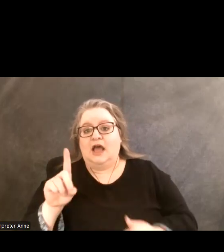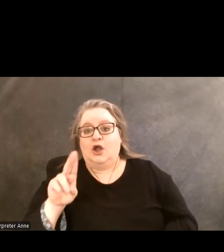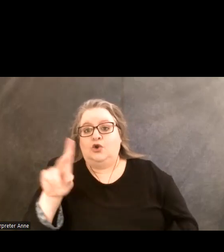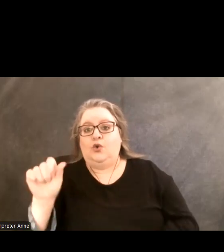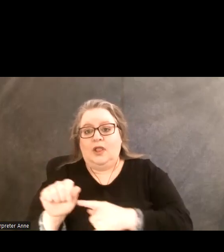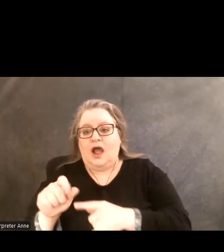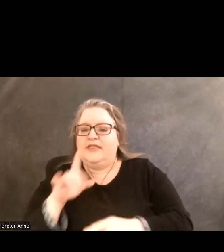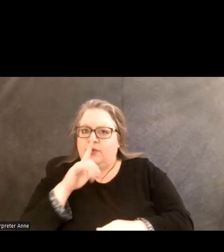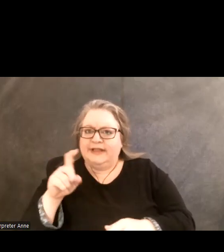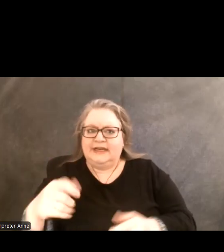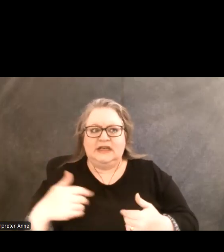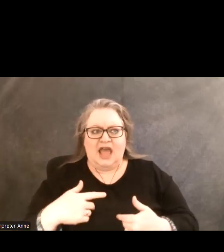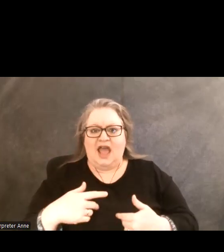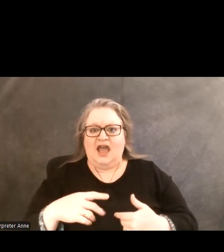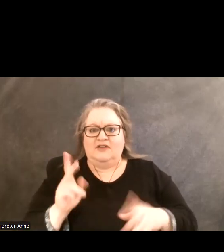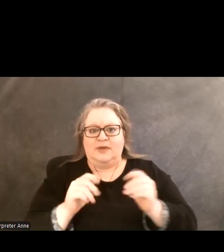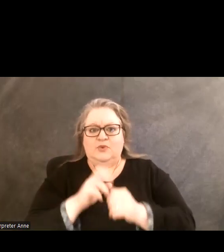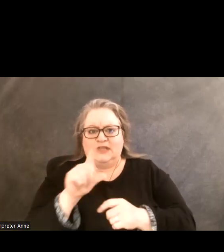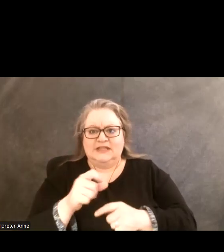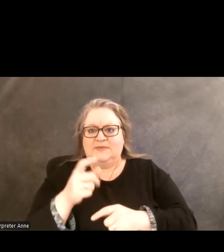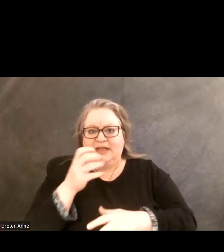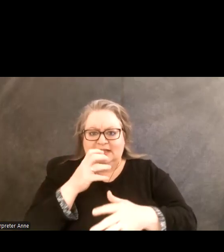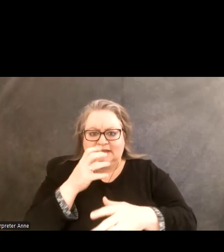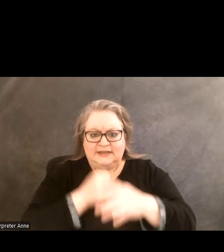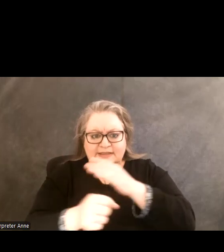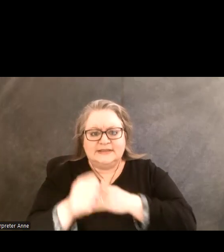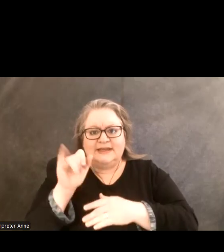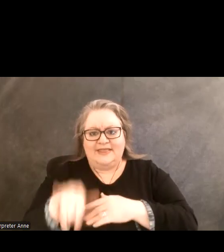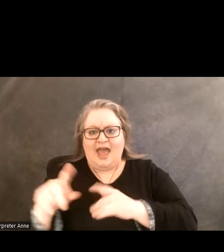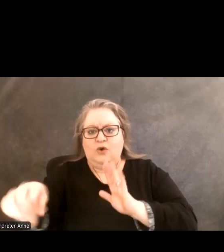disabled people in those roles, and a lot of them don't.